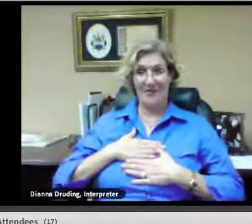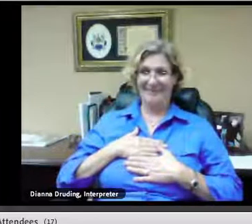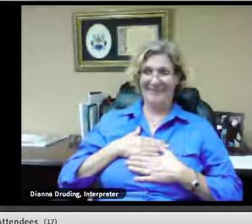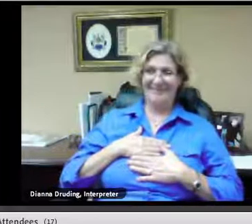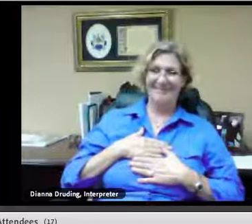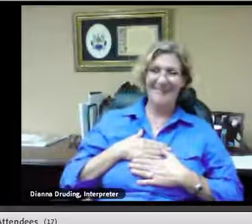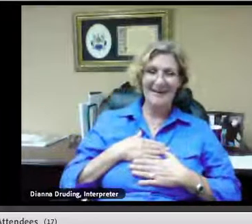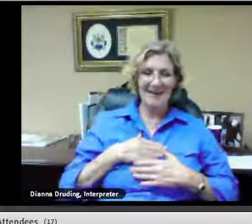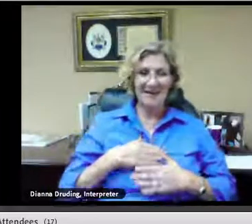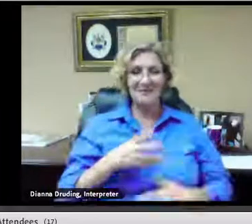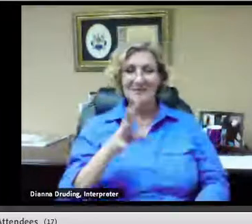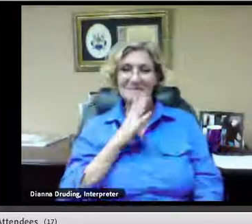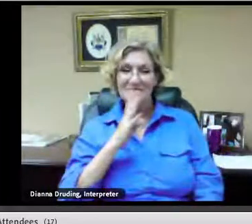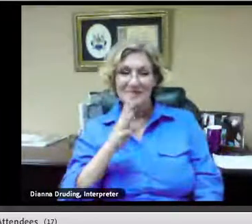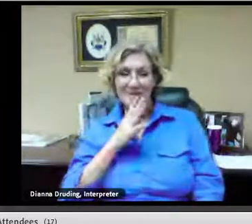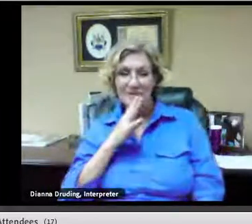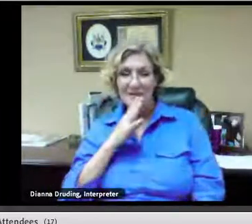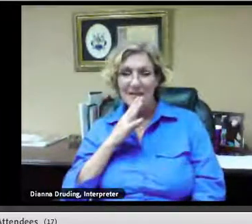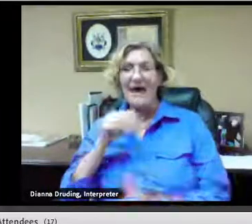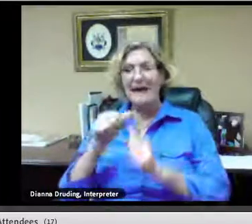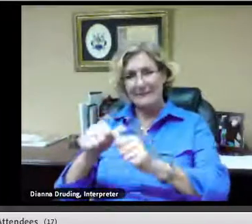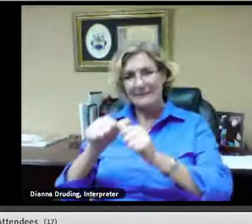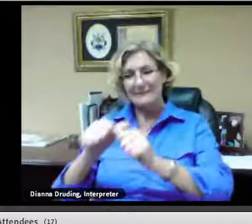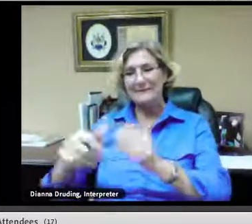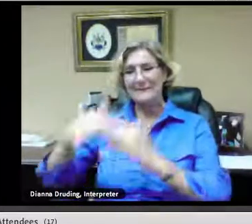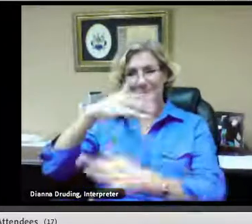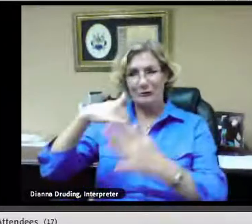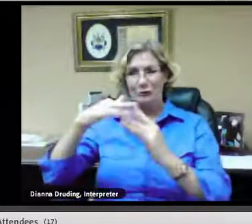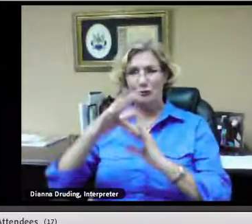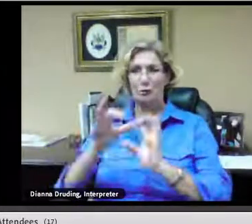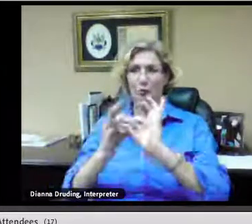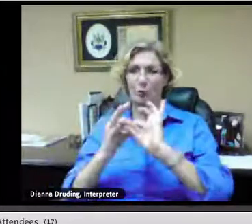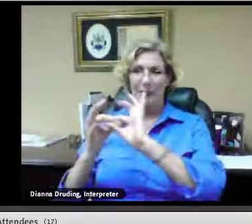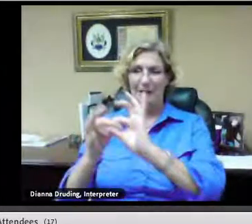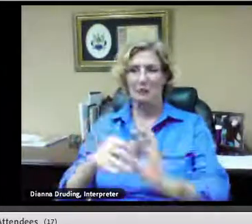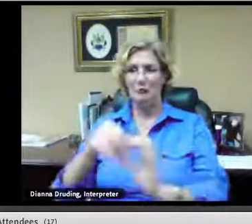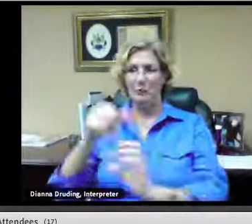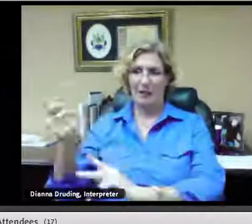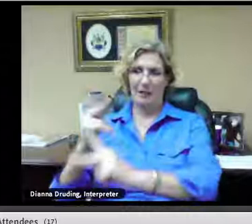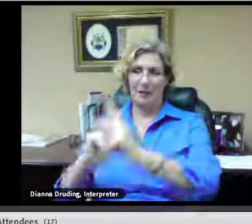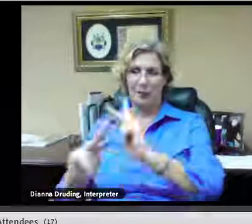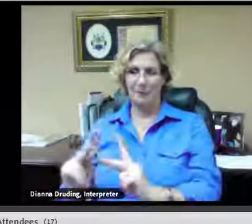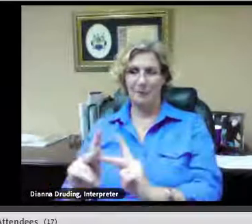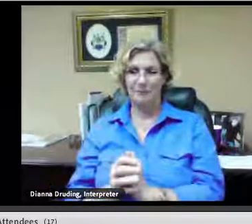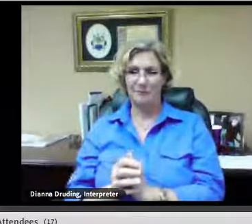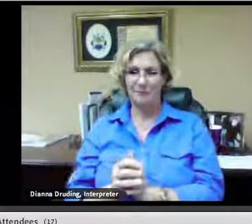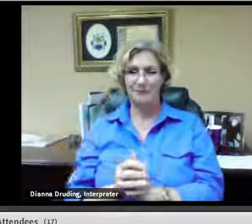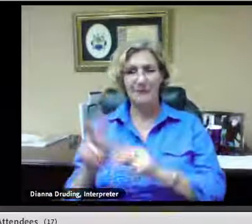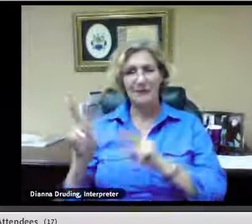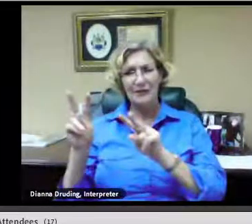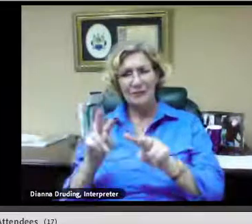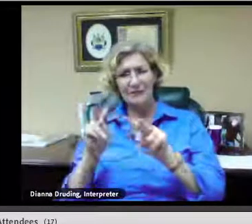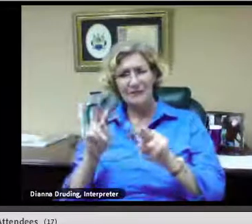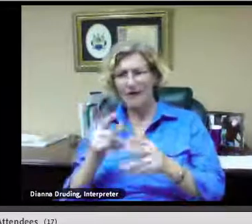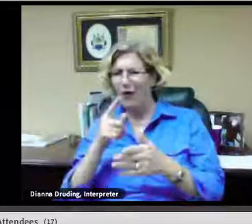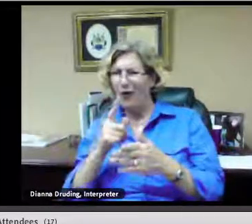Because I... As you can see, like, what doesn't this include, right? And I think it really frames this,